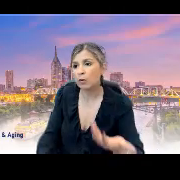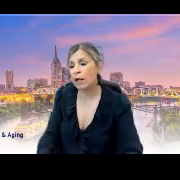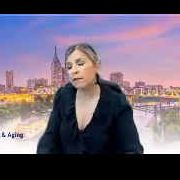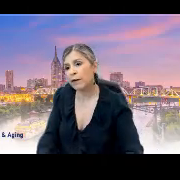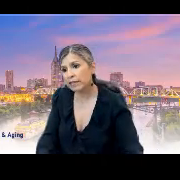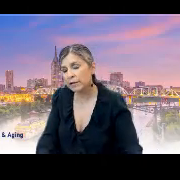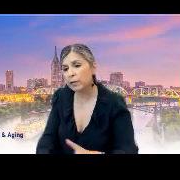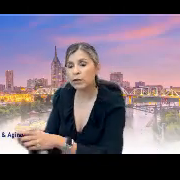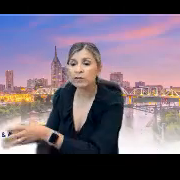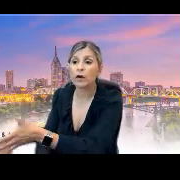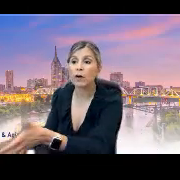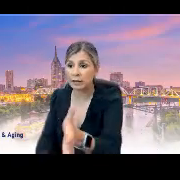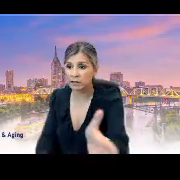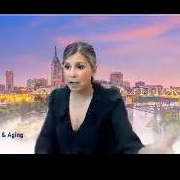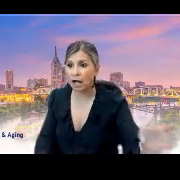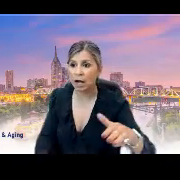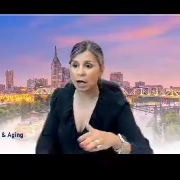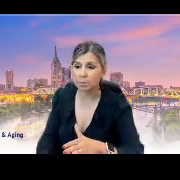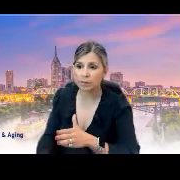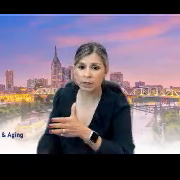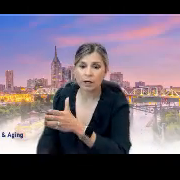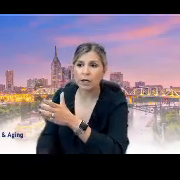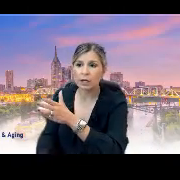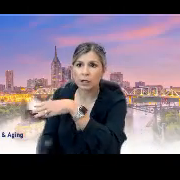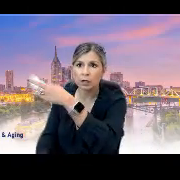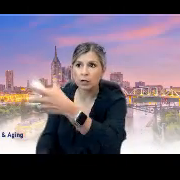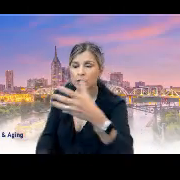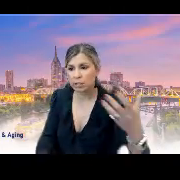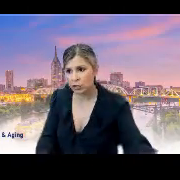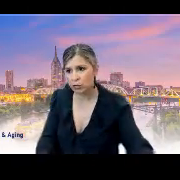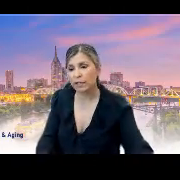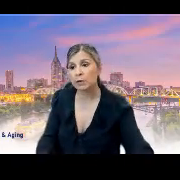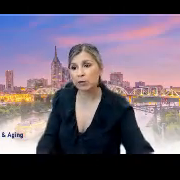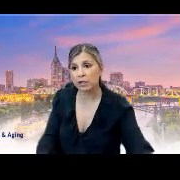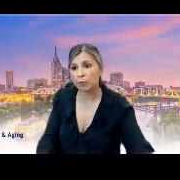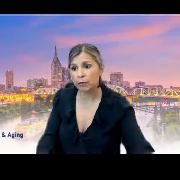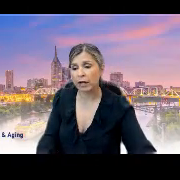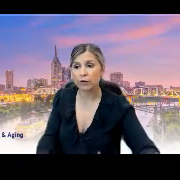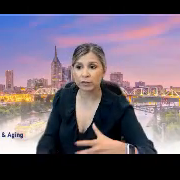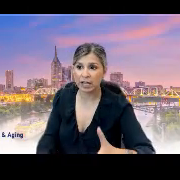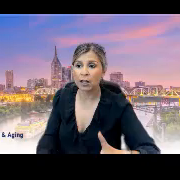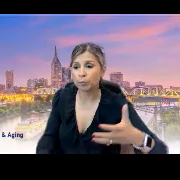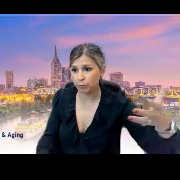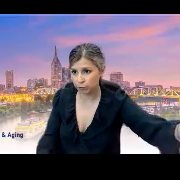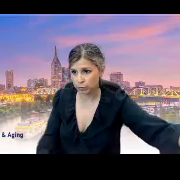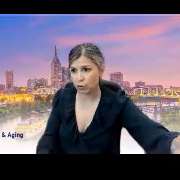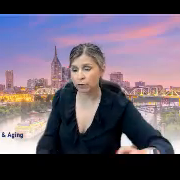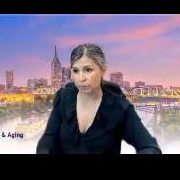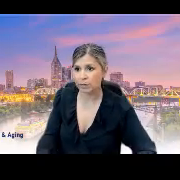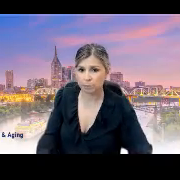So very similar as far. As using community providers to help serve people in the community,